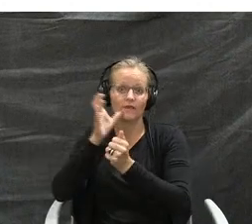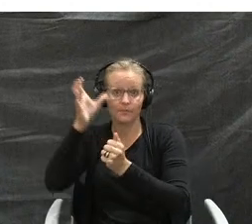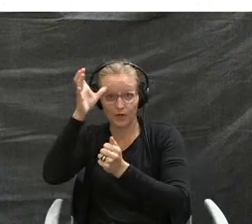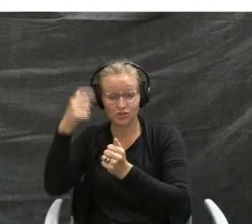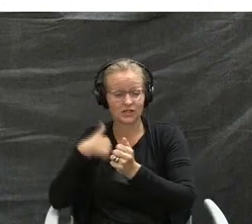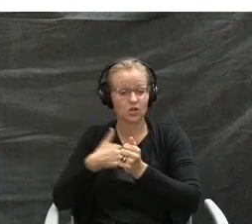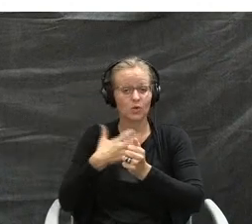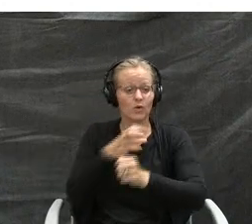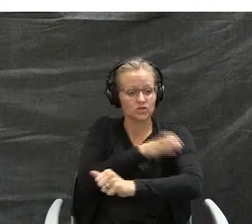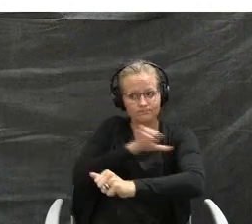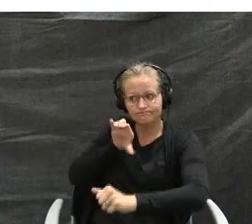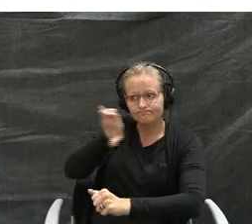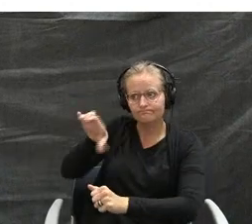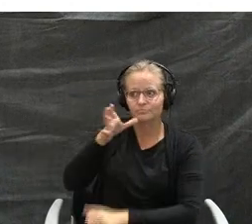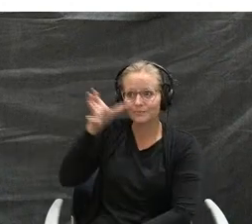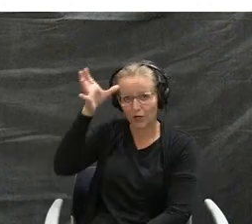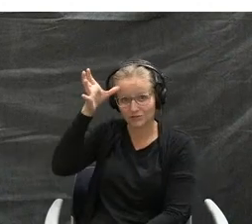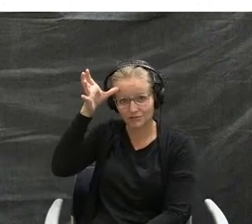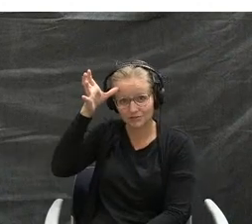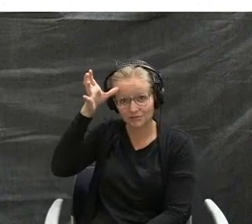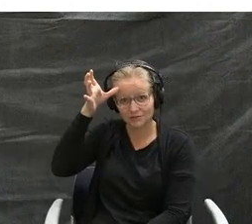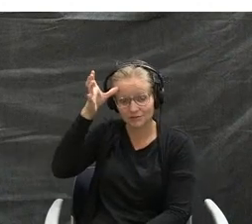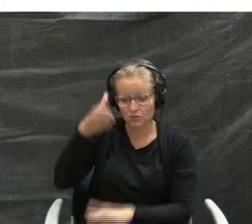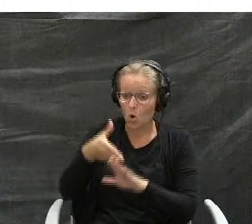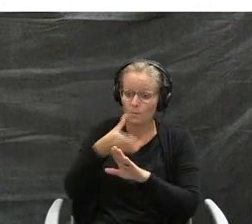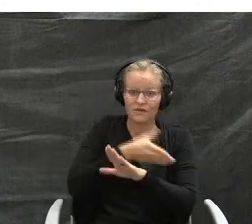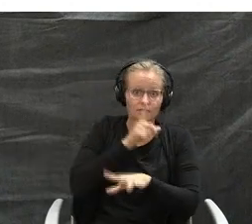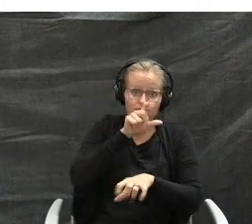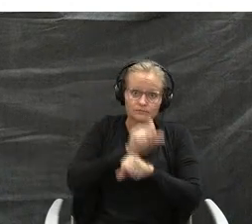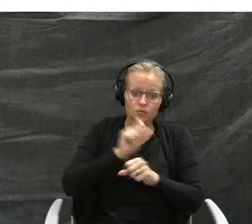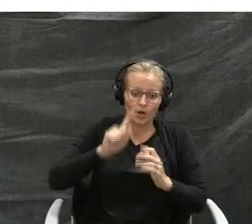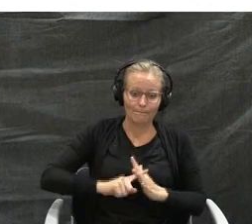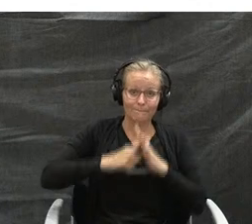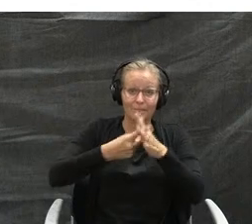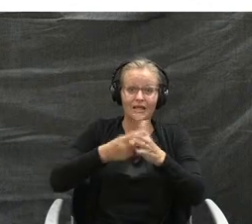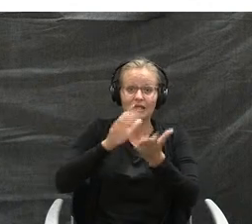school year, we have to prepare and this preparation will